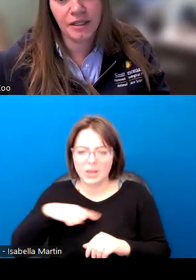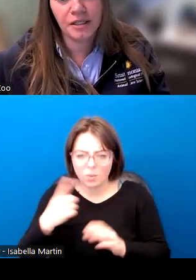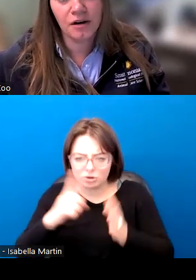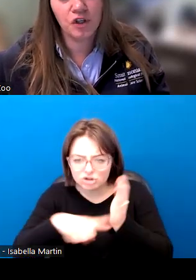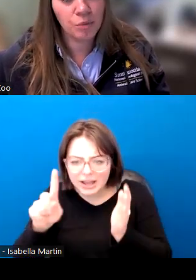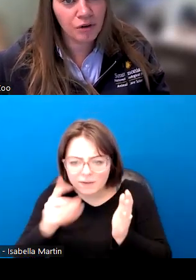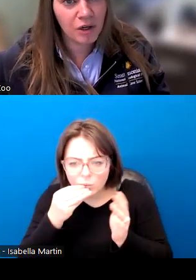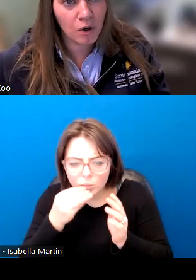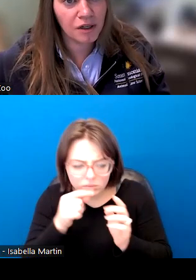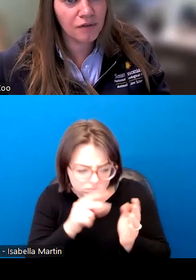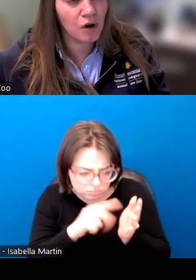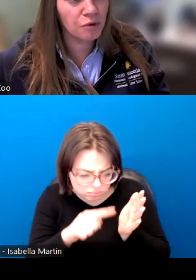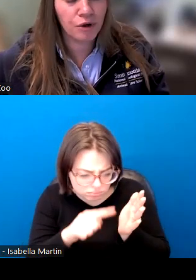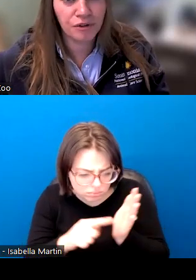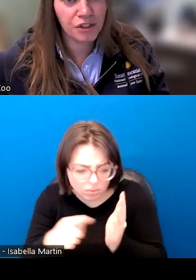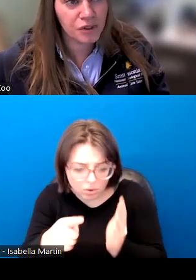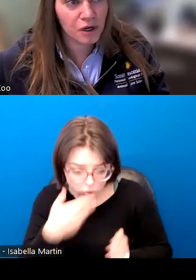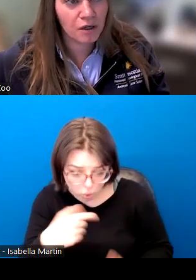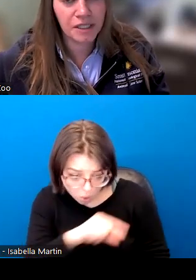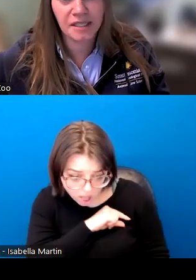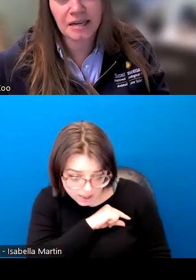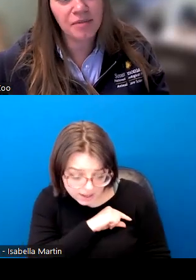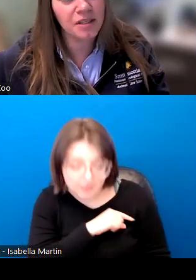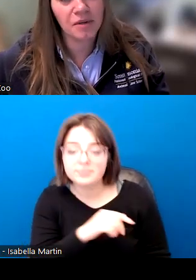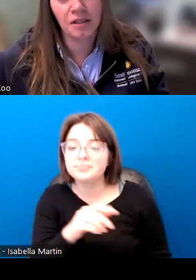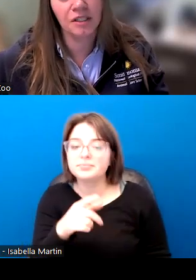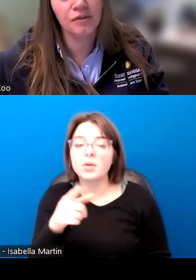is of human grade quality for all the produce that you saw it's the same thing as being delivered